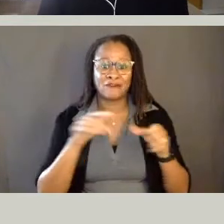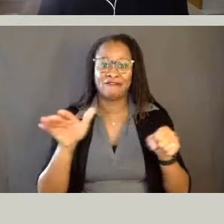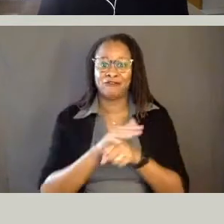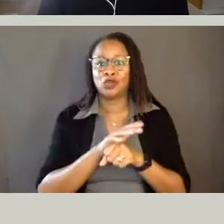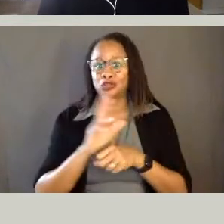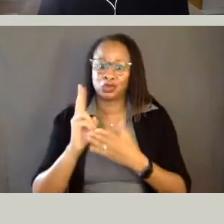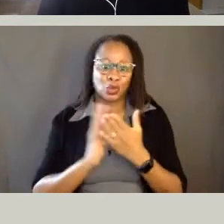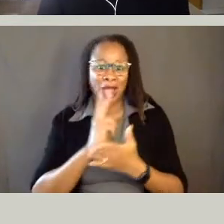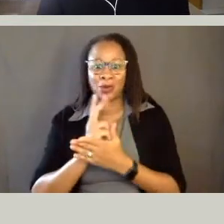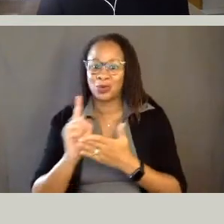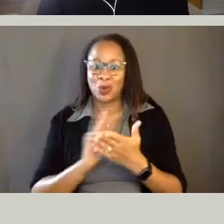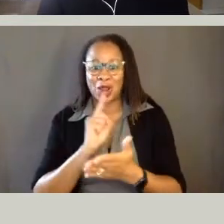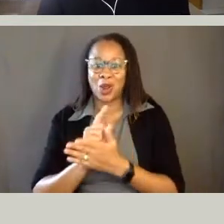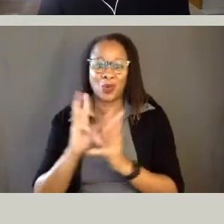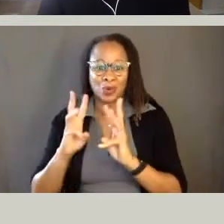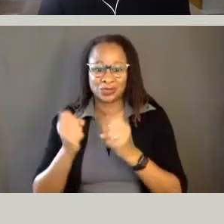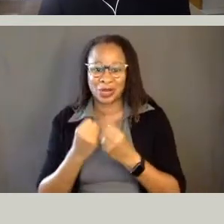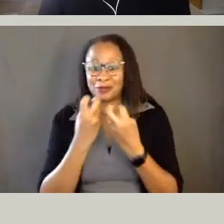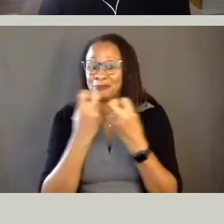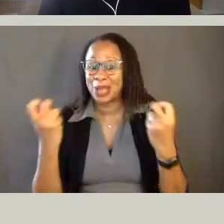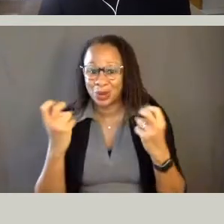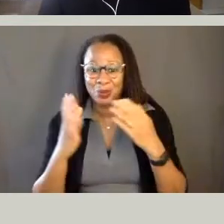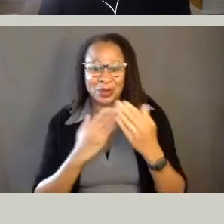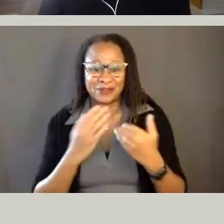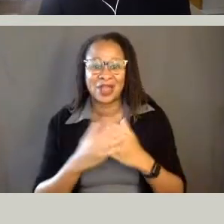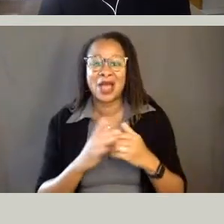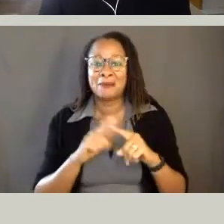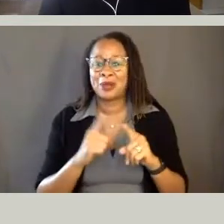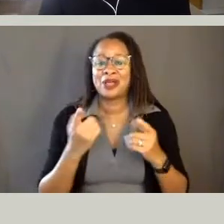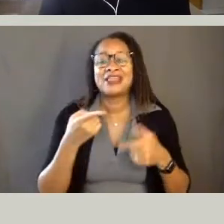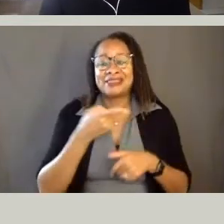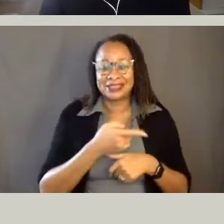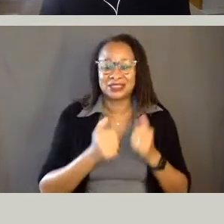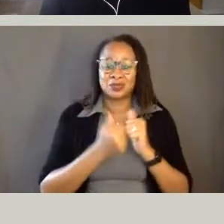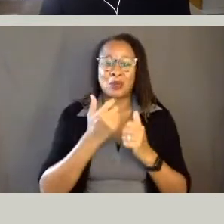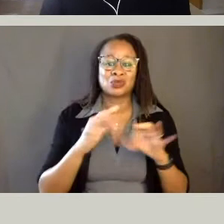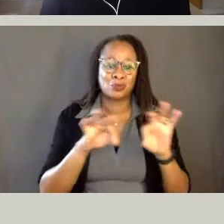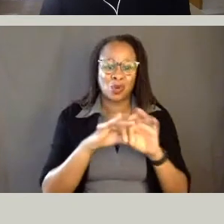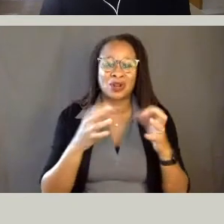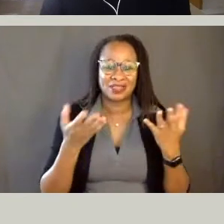one hour workshop or panel, but this right here is one of the most important things to expand on,